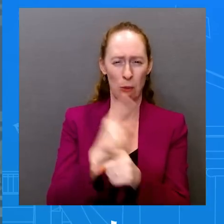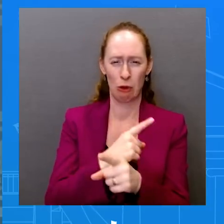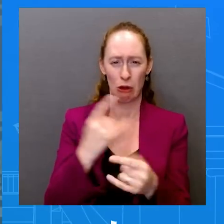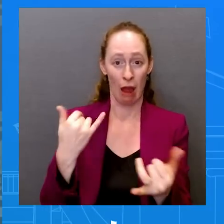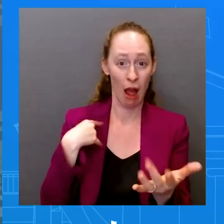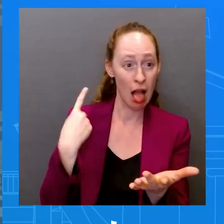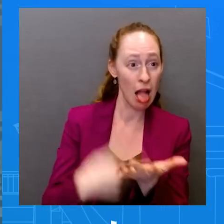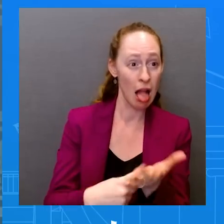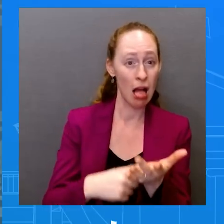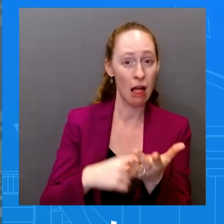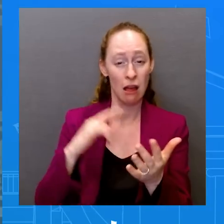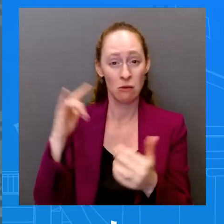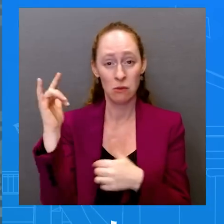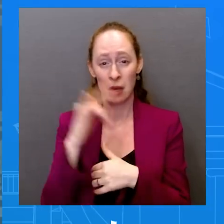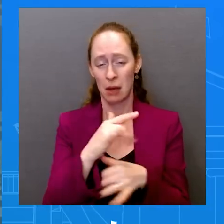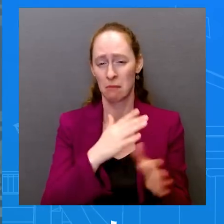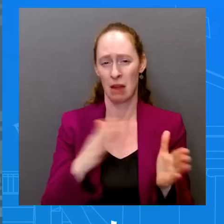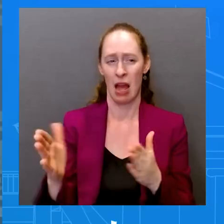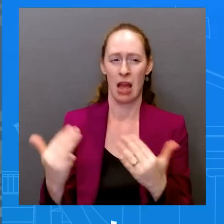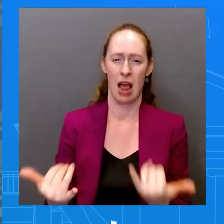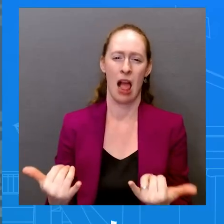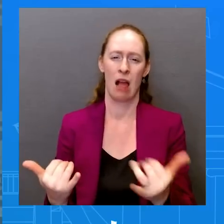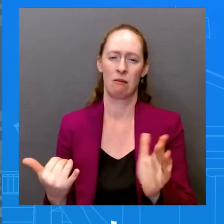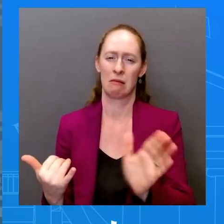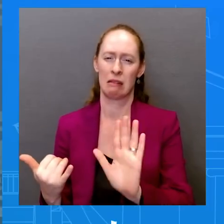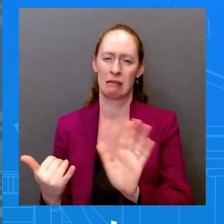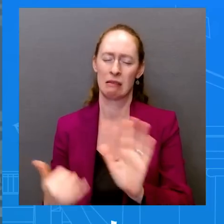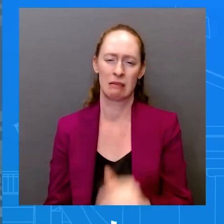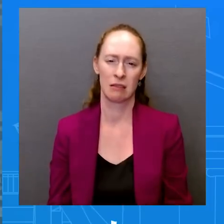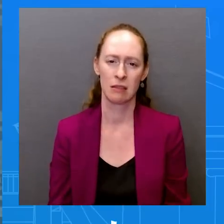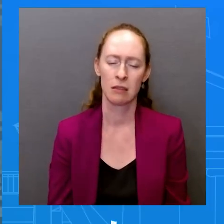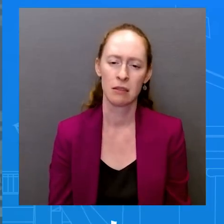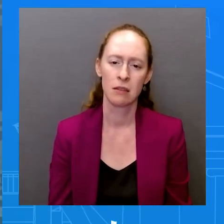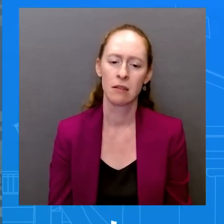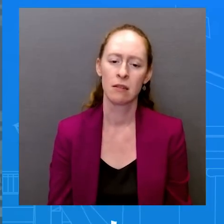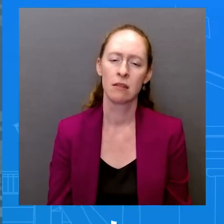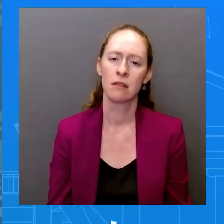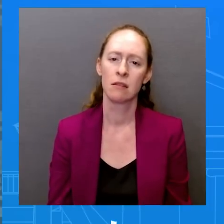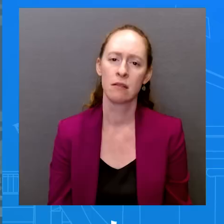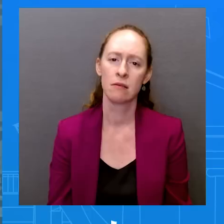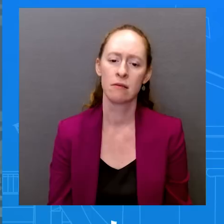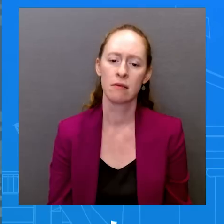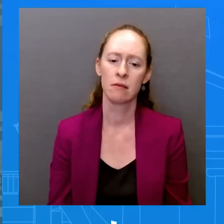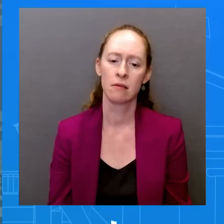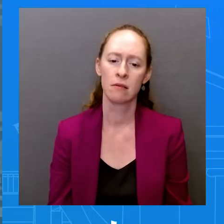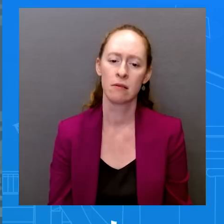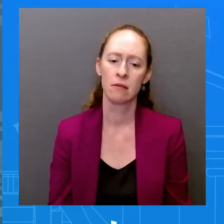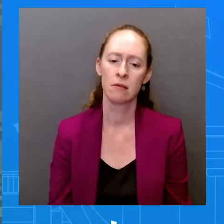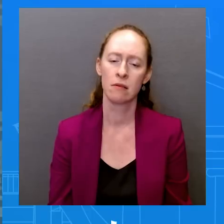the people of UK and the family -- the Queen's family are in the hearts of the President